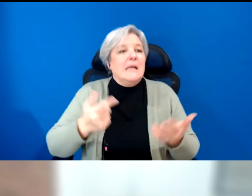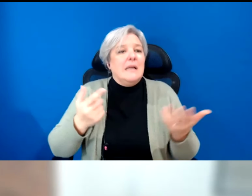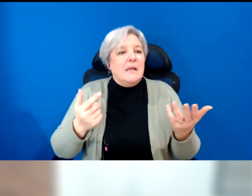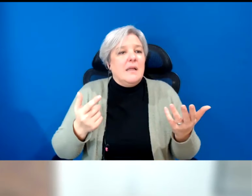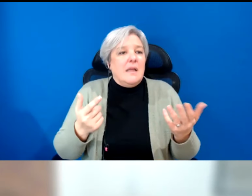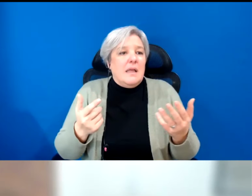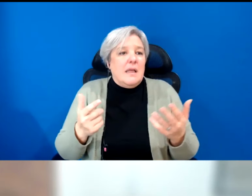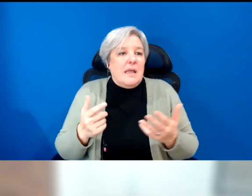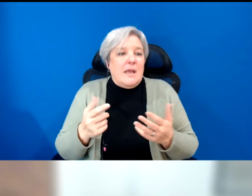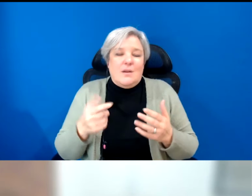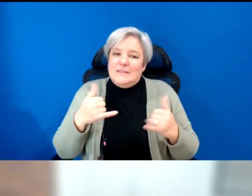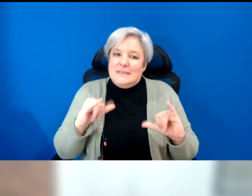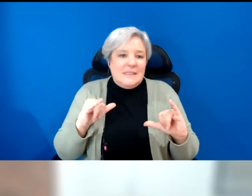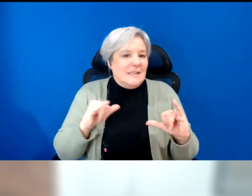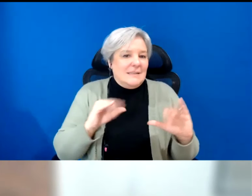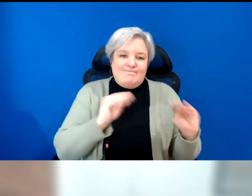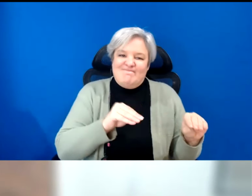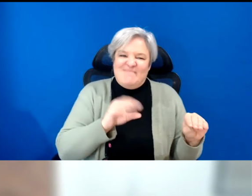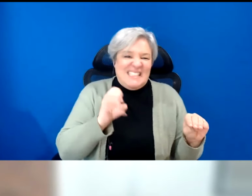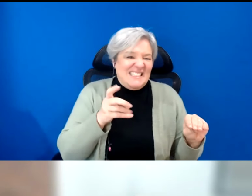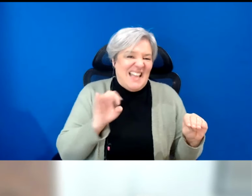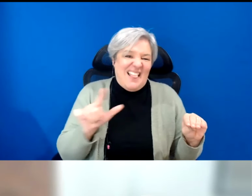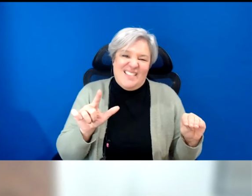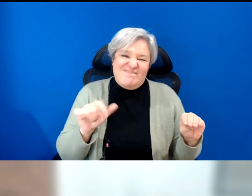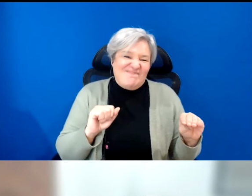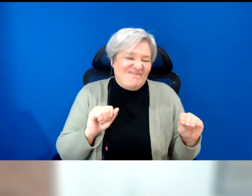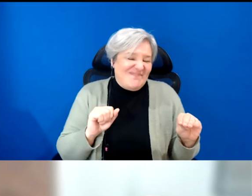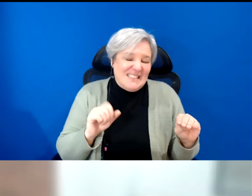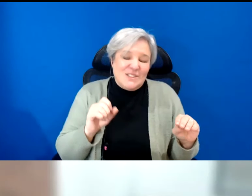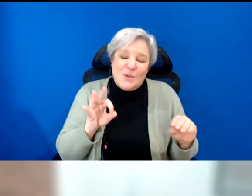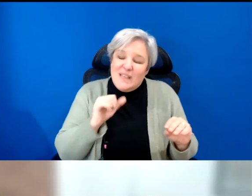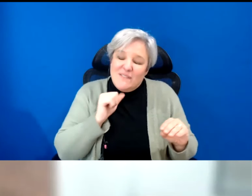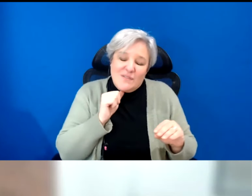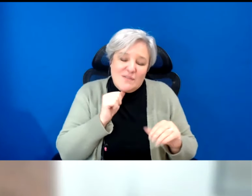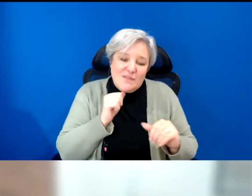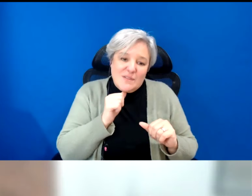We still need that in an Excel format. So unfortunately, if you don't use canvas,